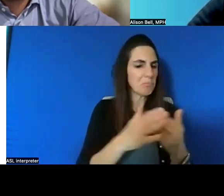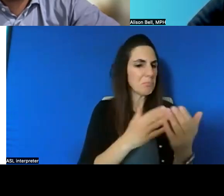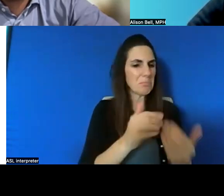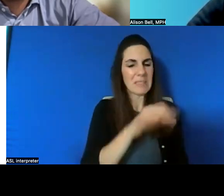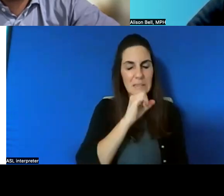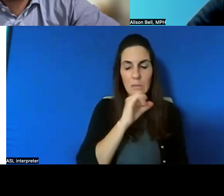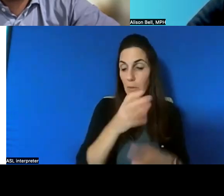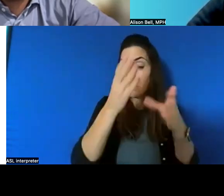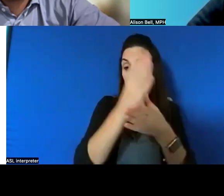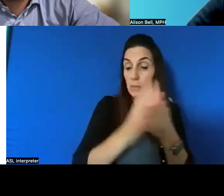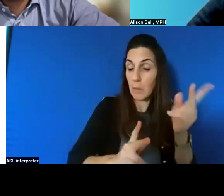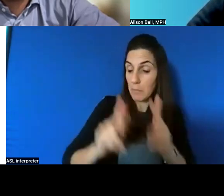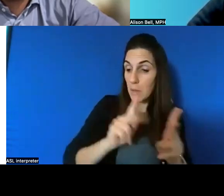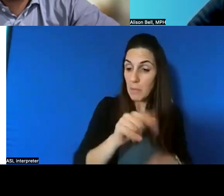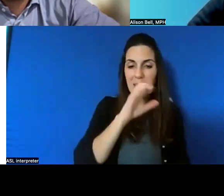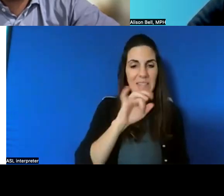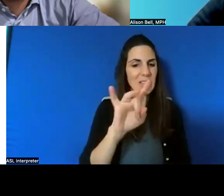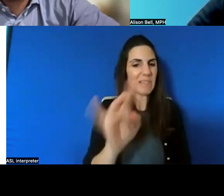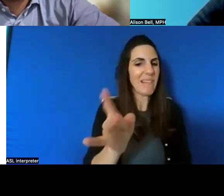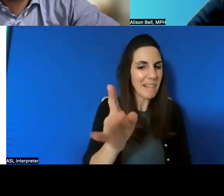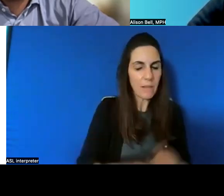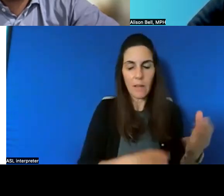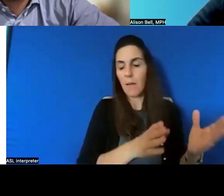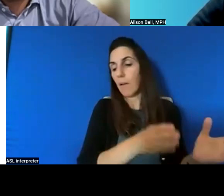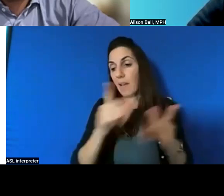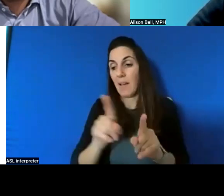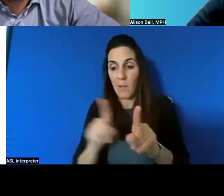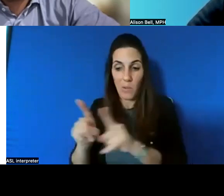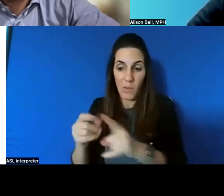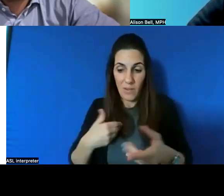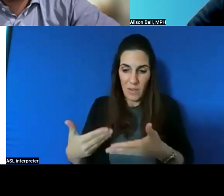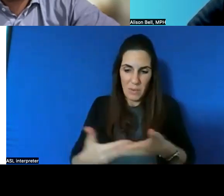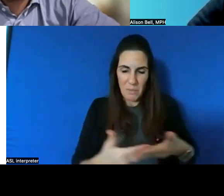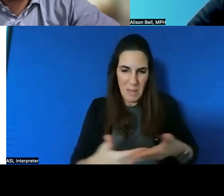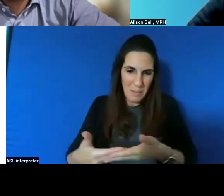in our program in their 80s as well as newborns uh and those types of disabilities range from